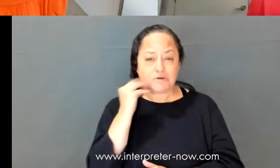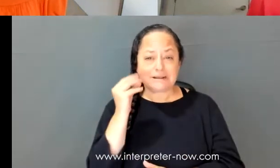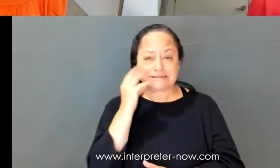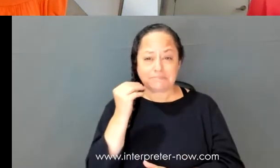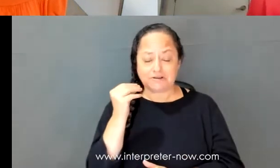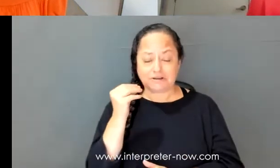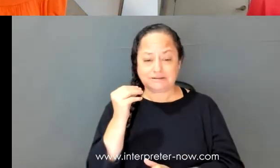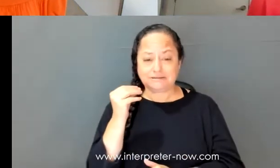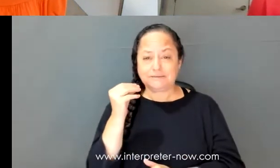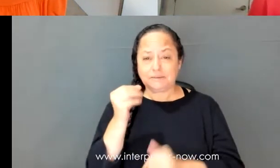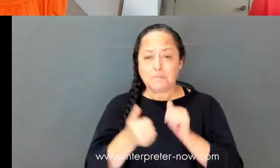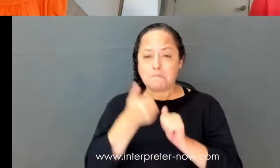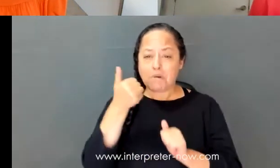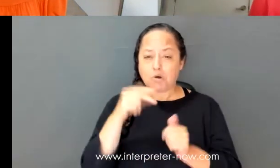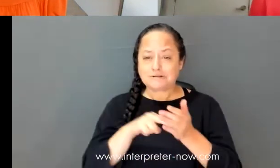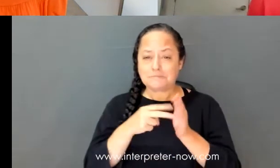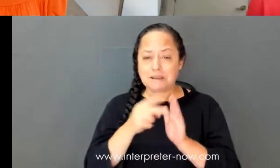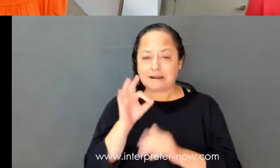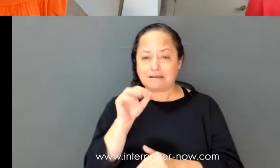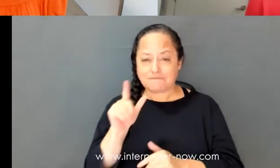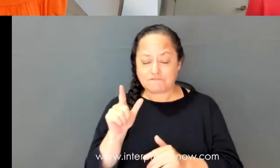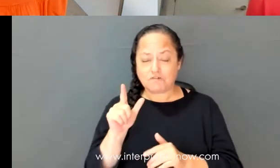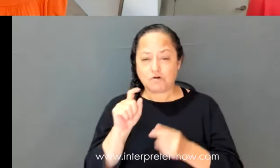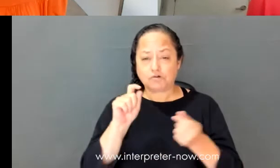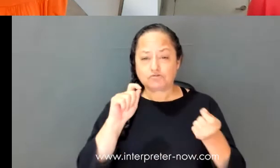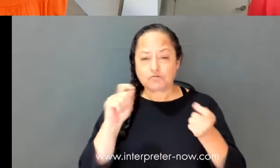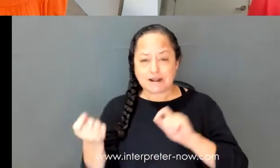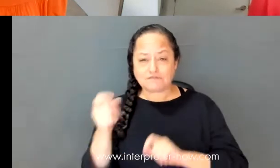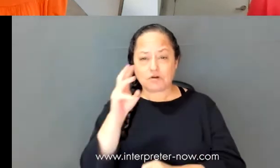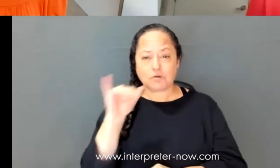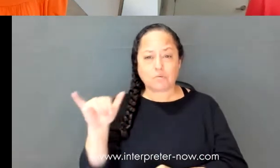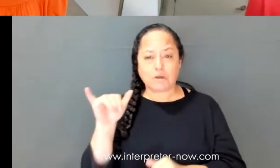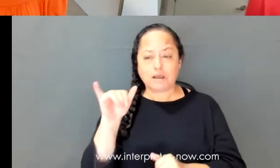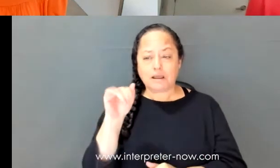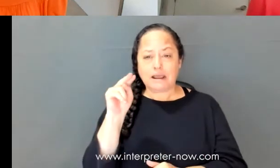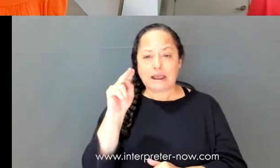One of the most meaningful and, I think, transformative ways to take an anti-racist approach to your